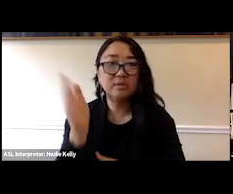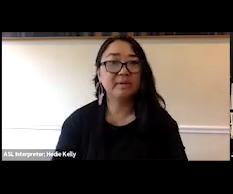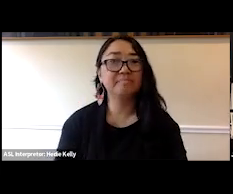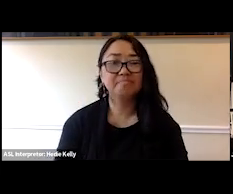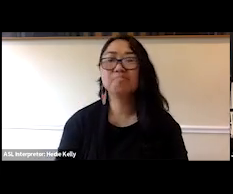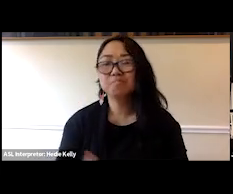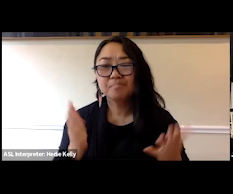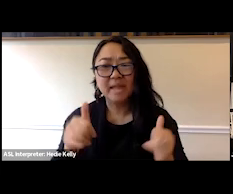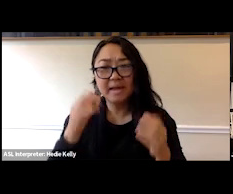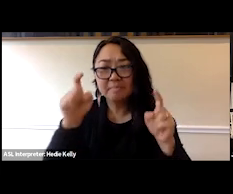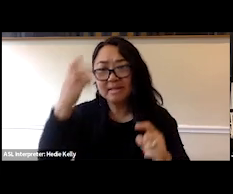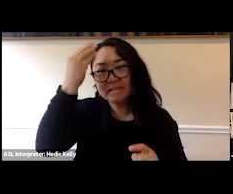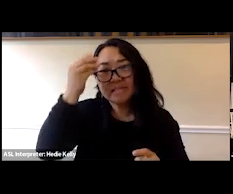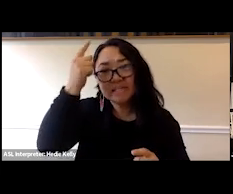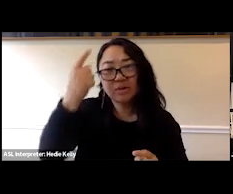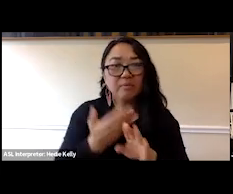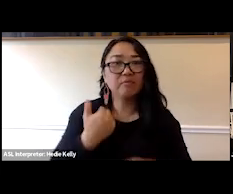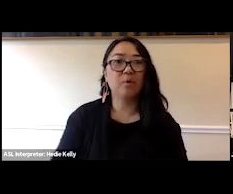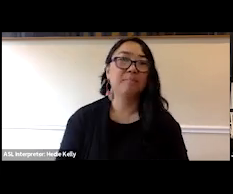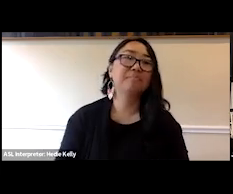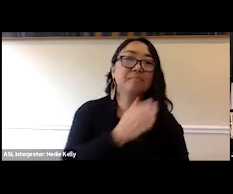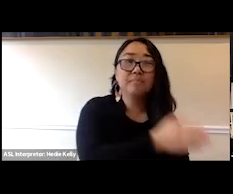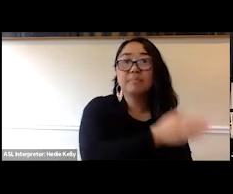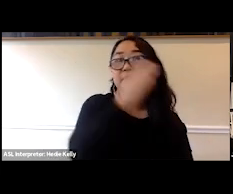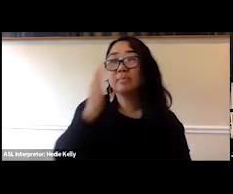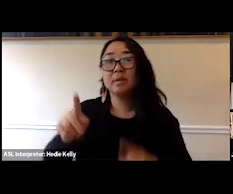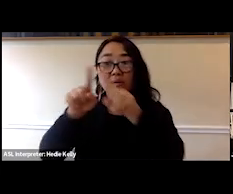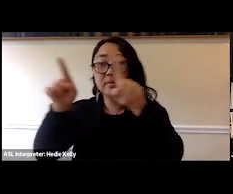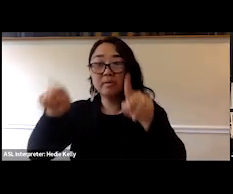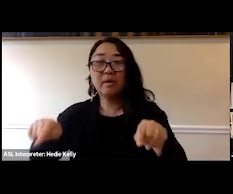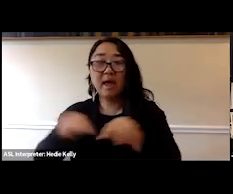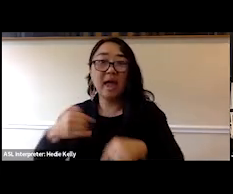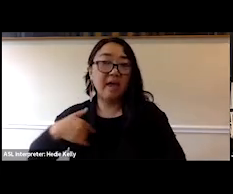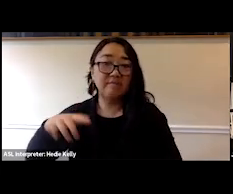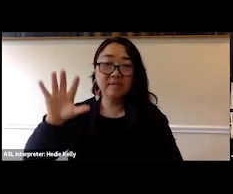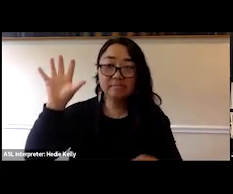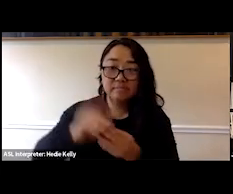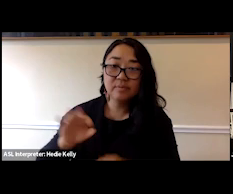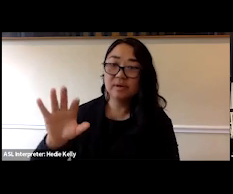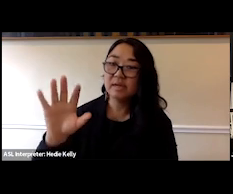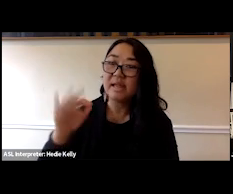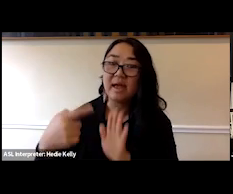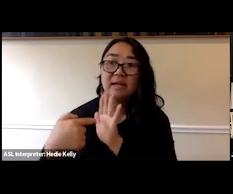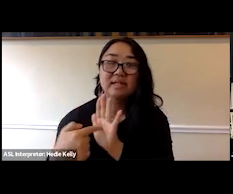we have nine different examples of color combinations of text over color swatches.